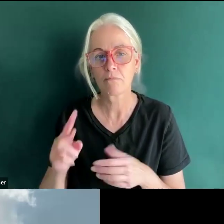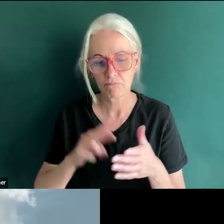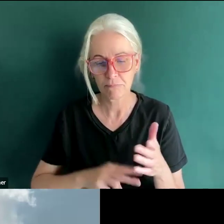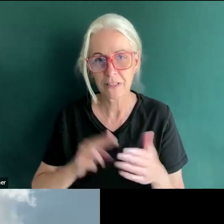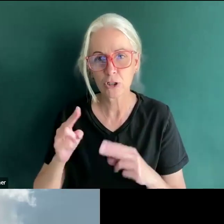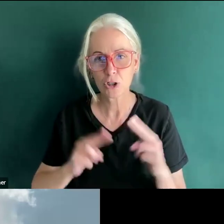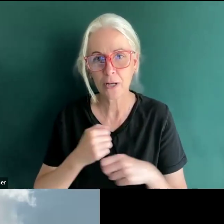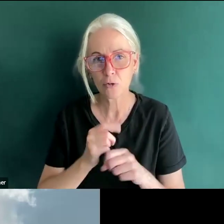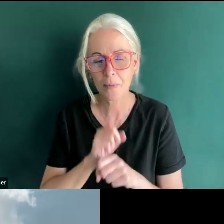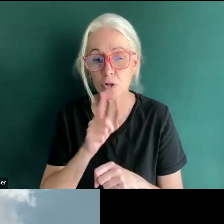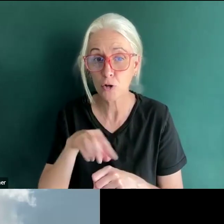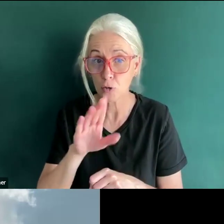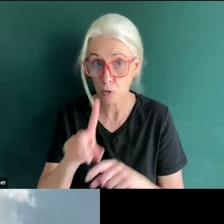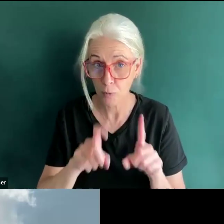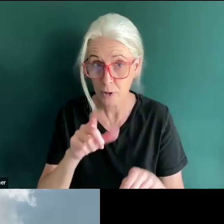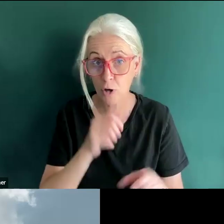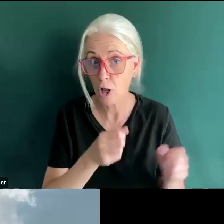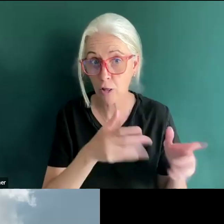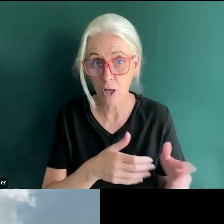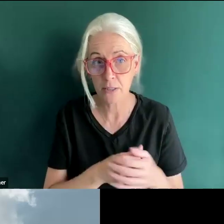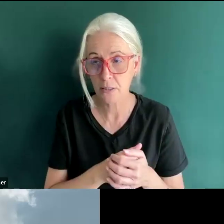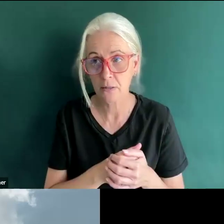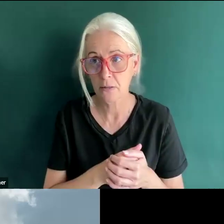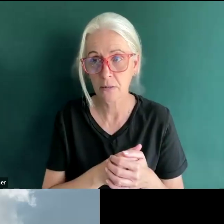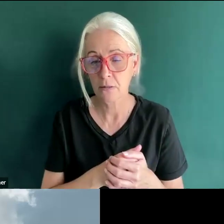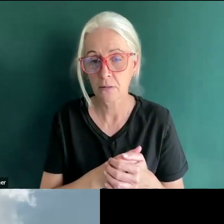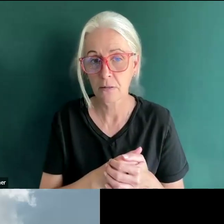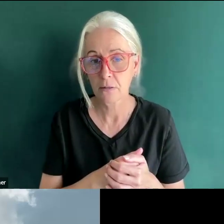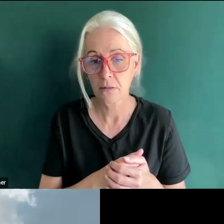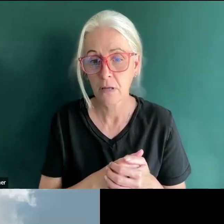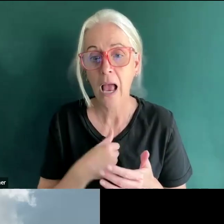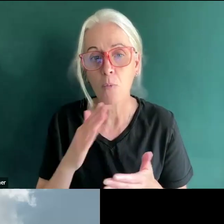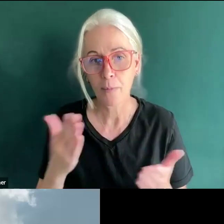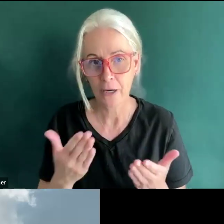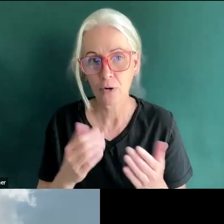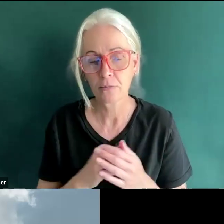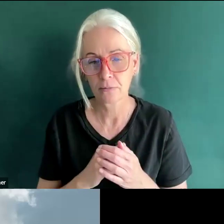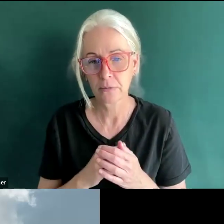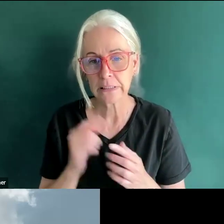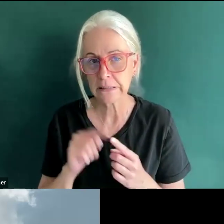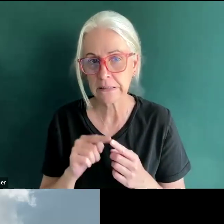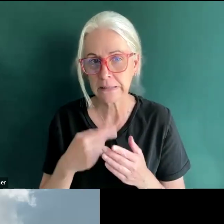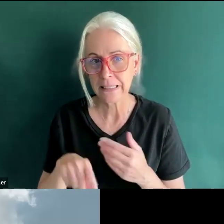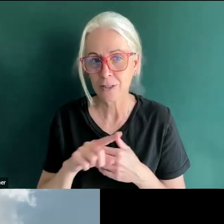make sure your questions aren't lost in the chat. Yes, and I'll be here till next Friday,